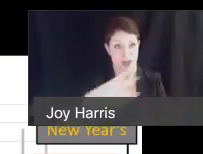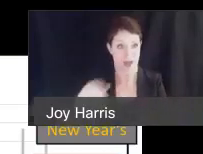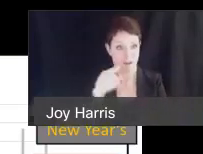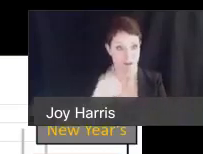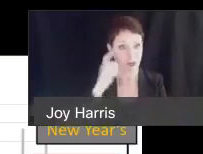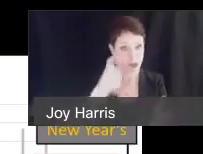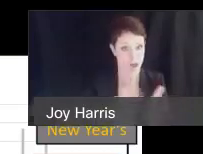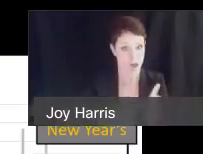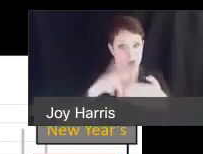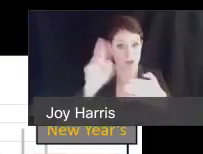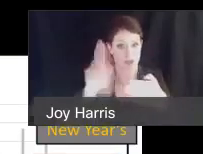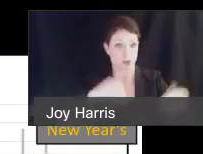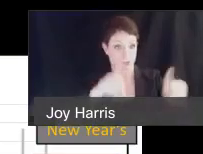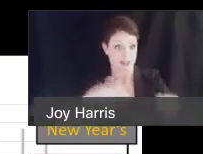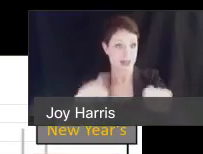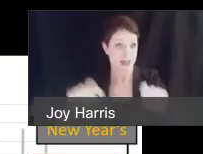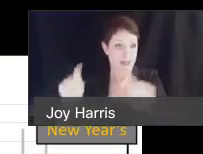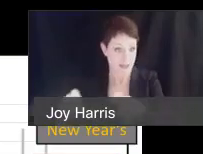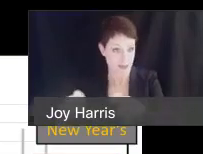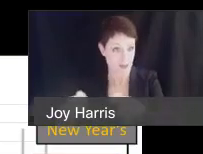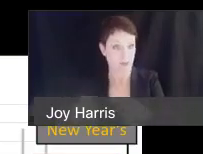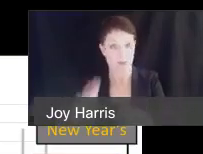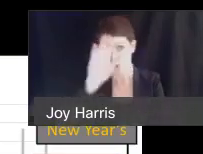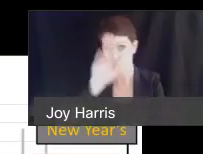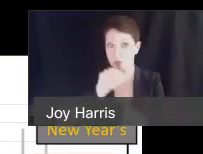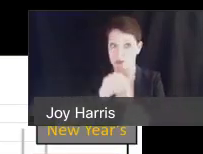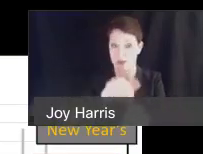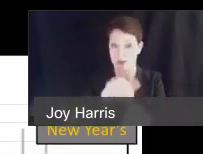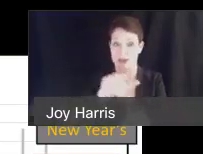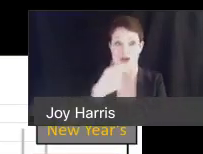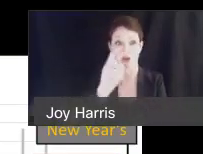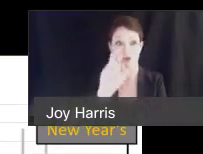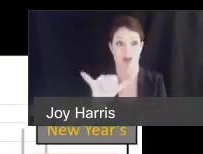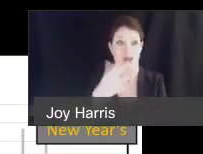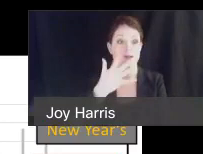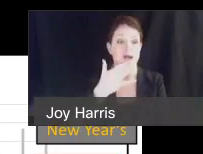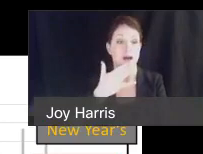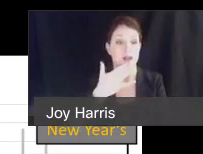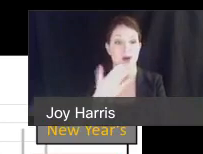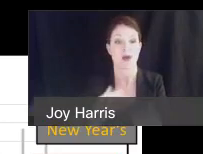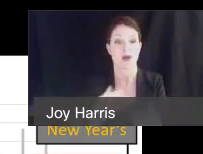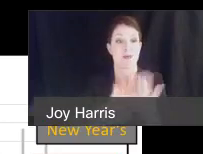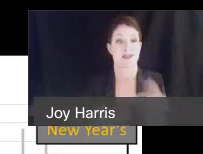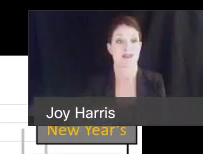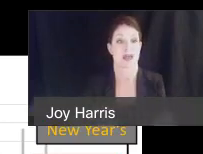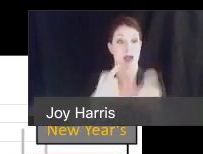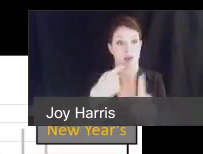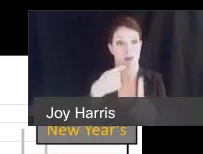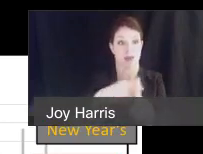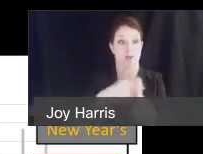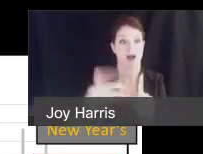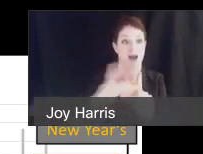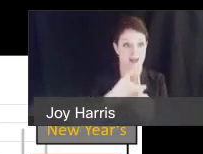that testing and as a reminder the grey bars are the number of positive cases on that given day.